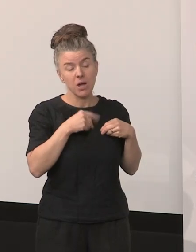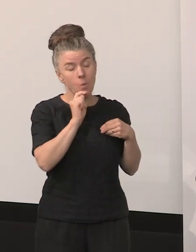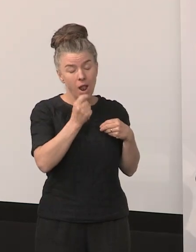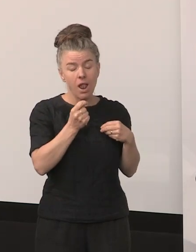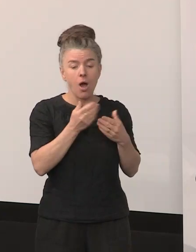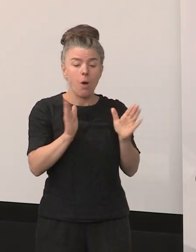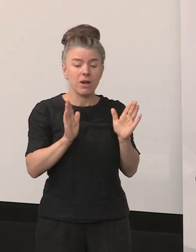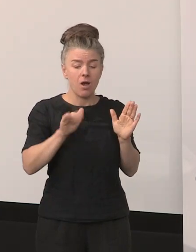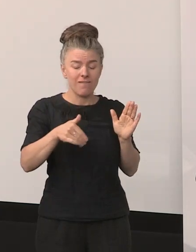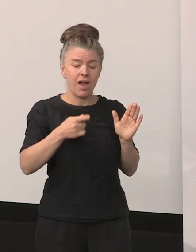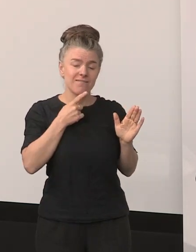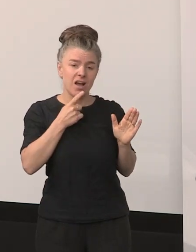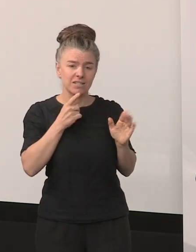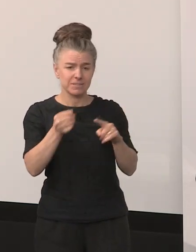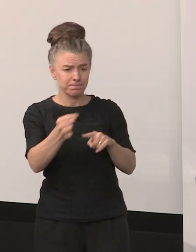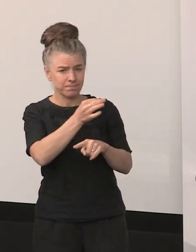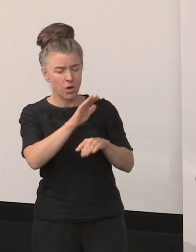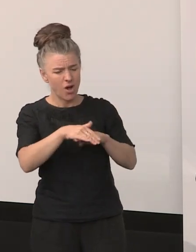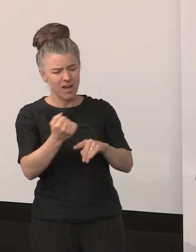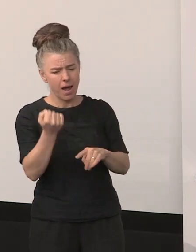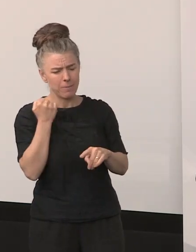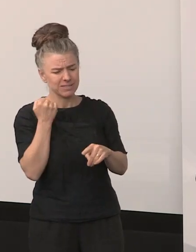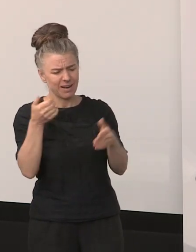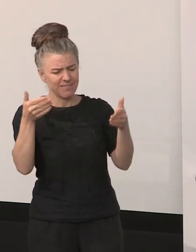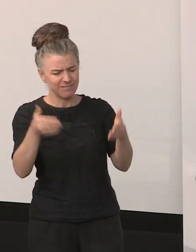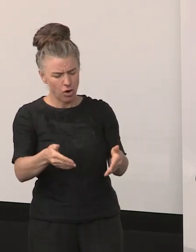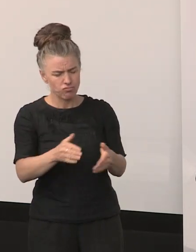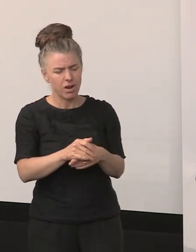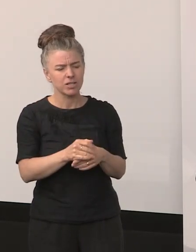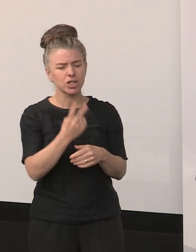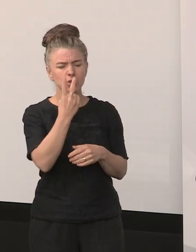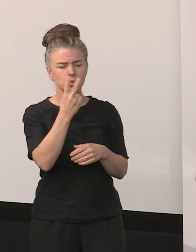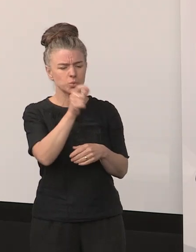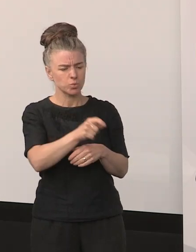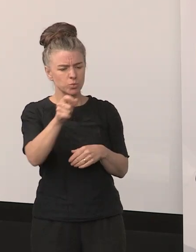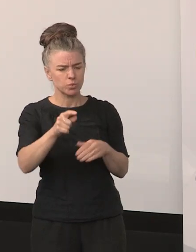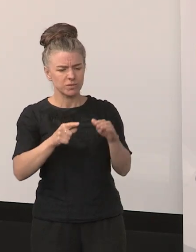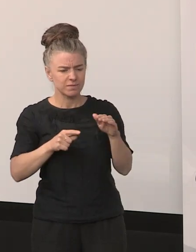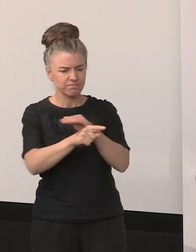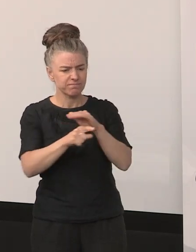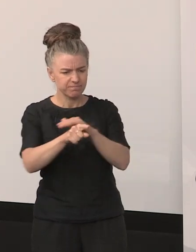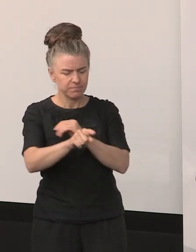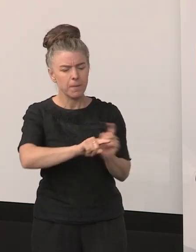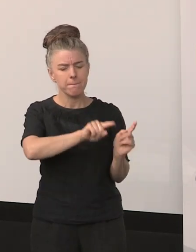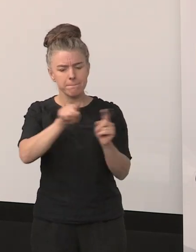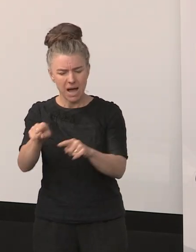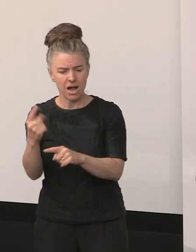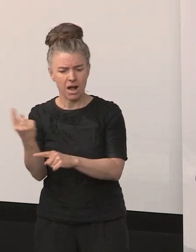requirement in. I know that the ministers will be open to advice on that if we think it's useful. Final question.